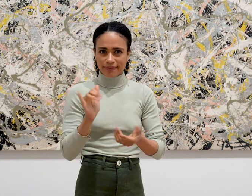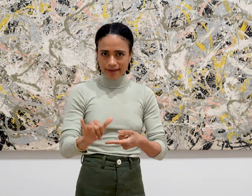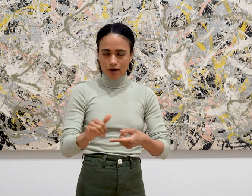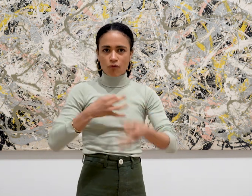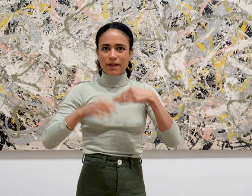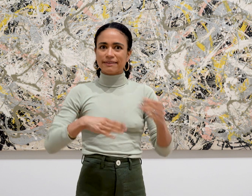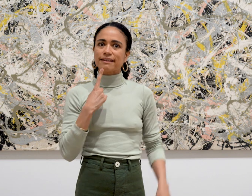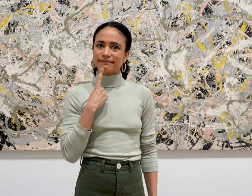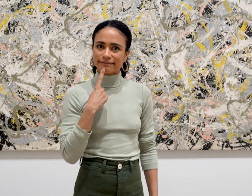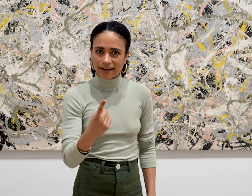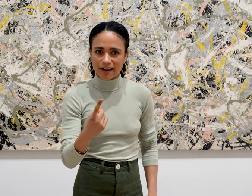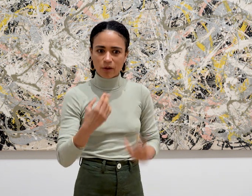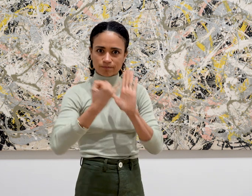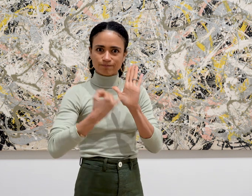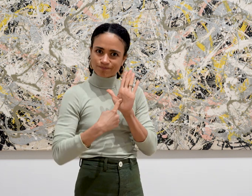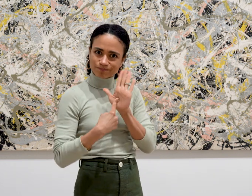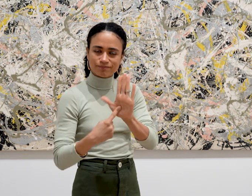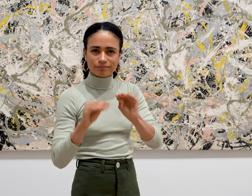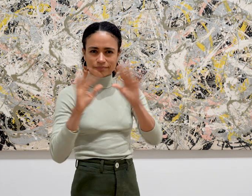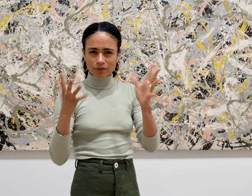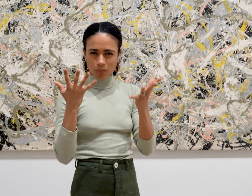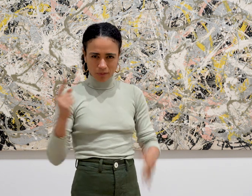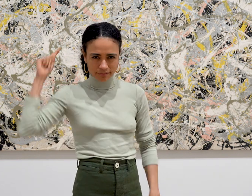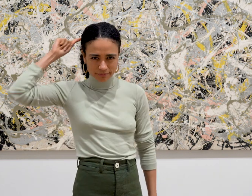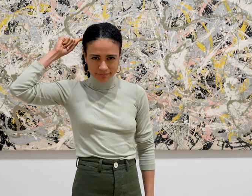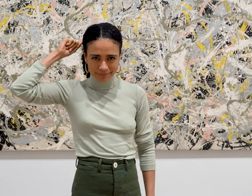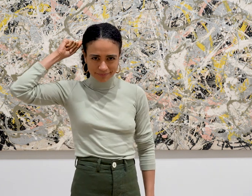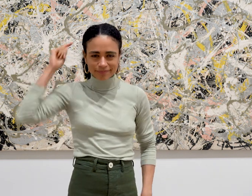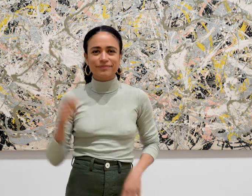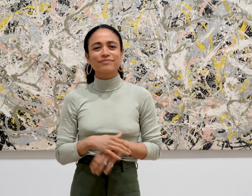and that this was a form of expression rather than illustration.